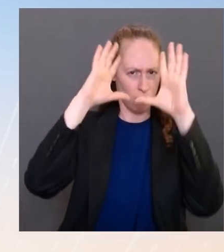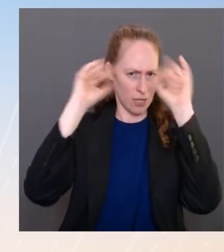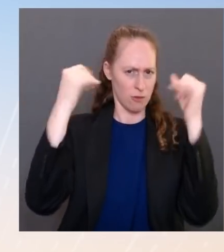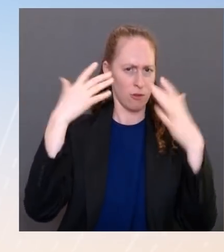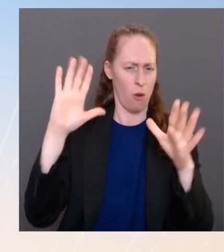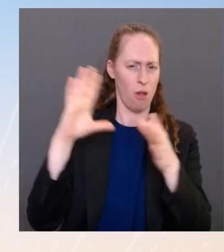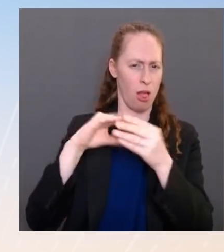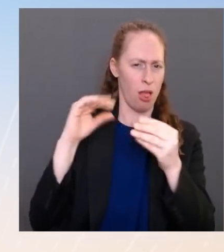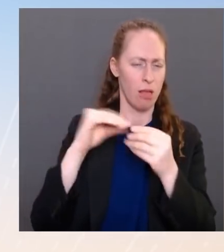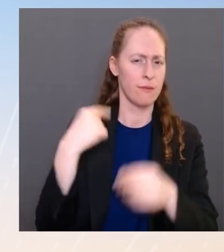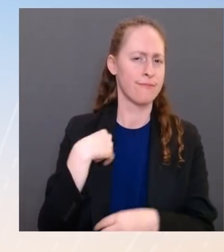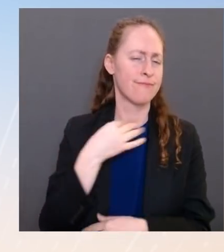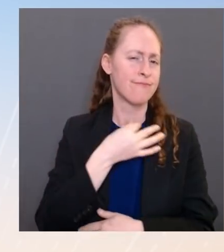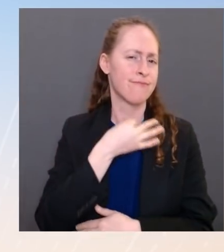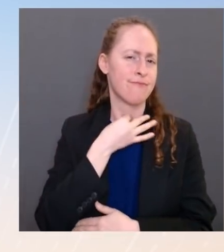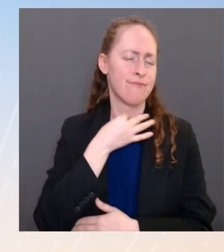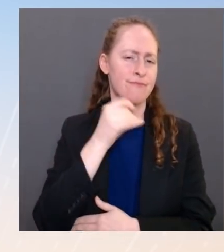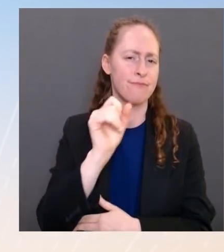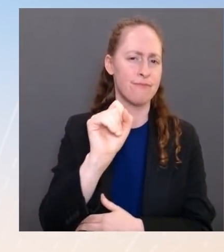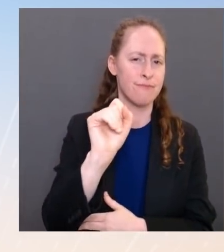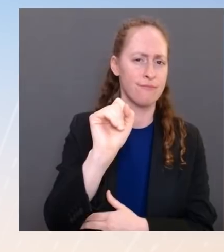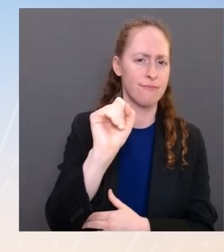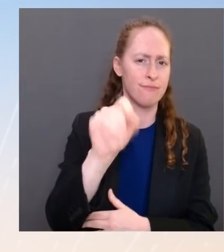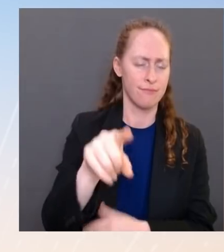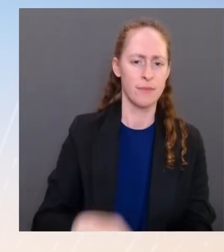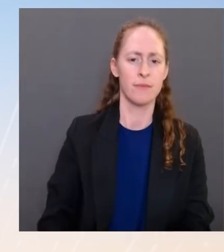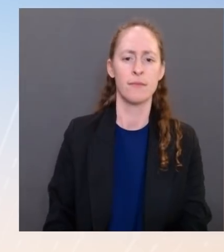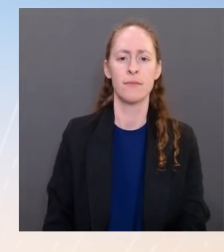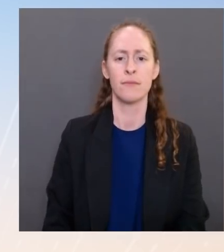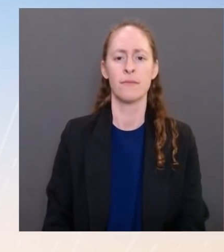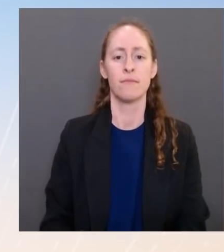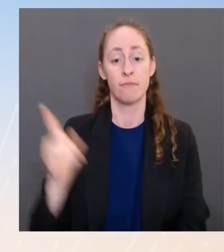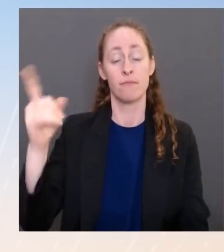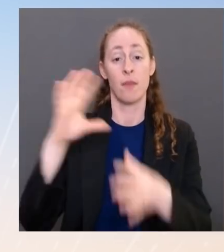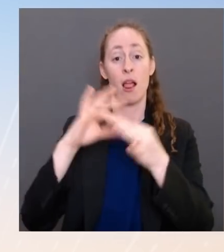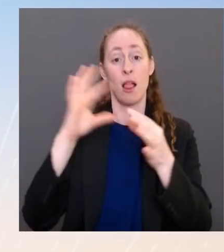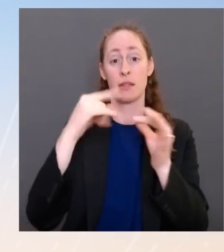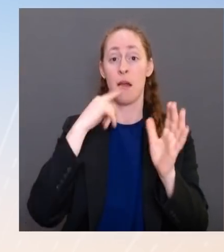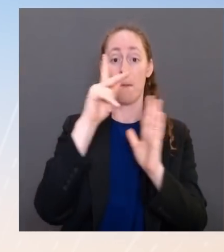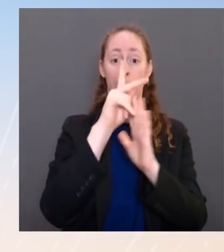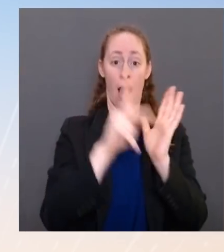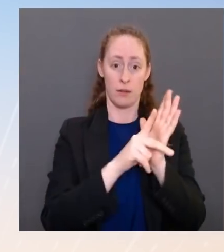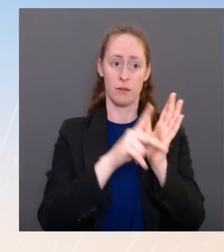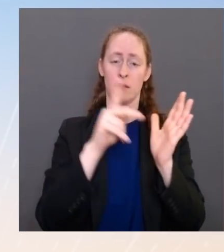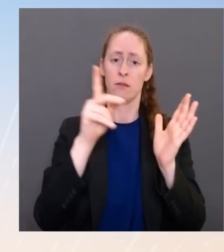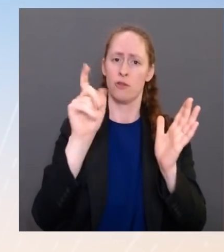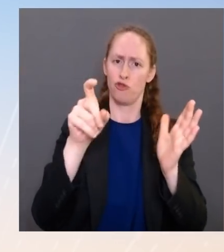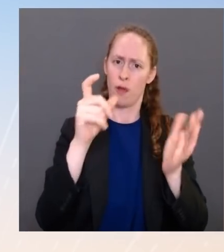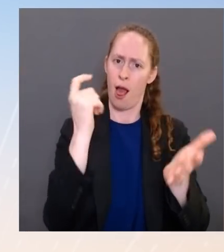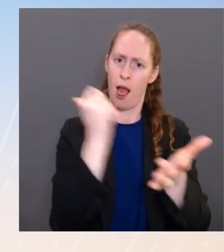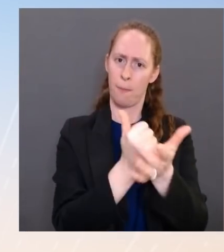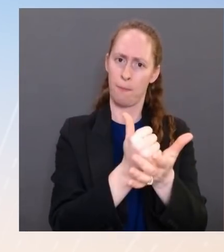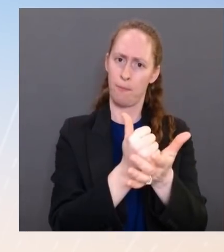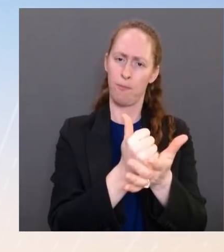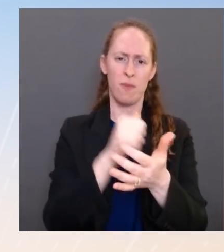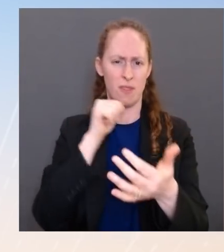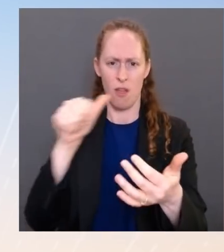Does the President believe that his COVID relief package played any role in the increase in inflation last year?